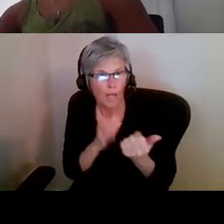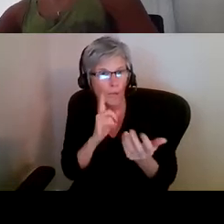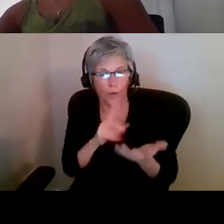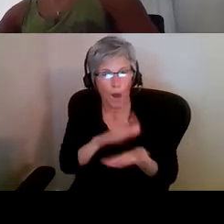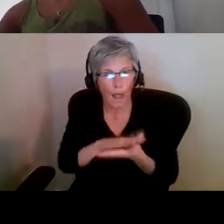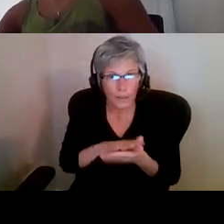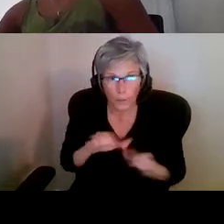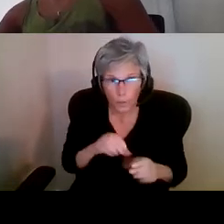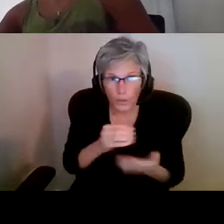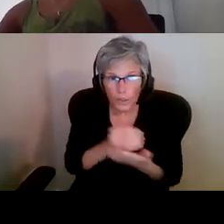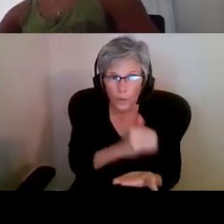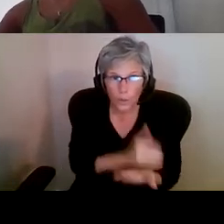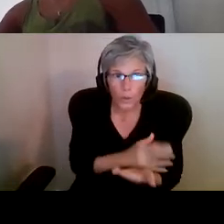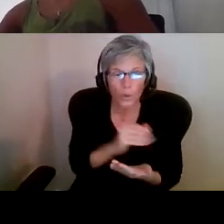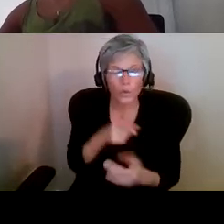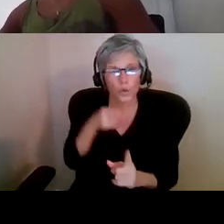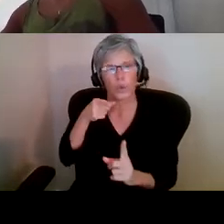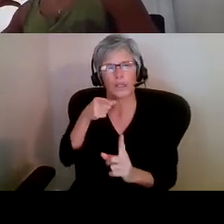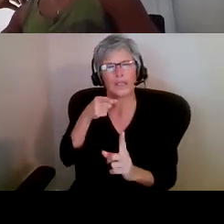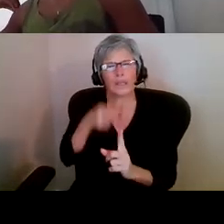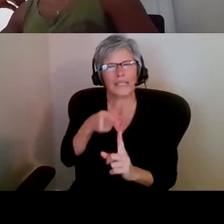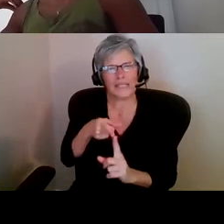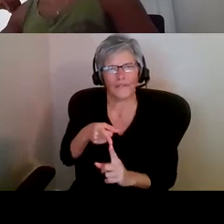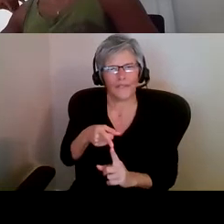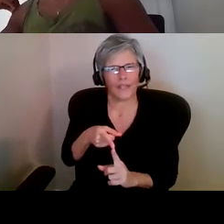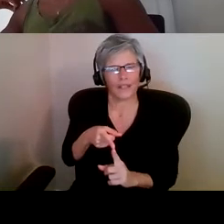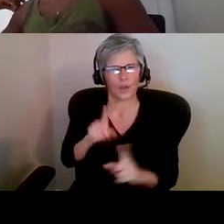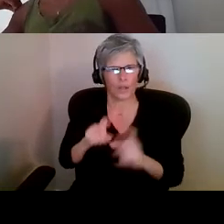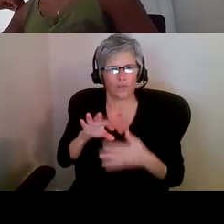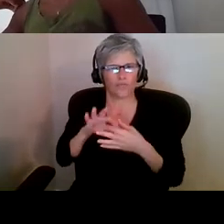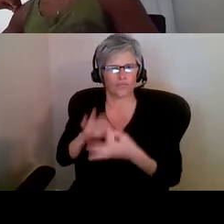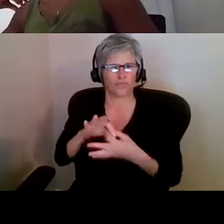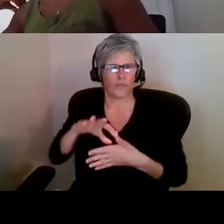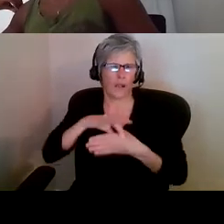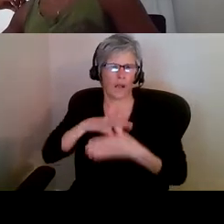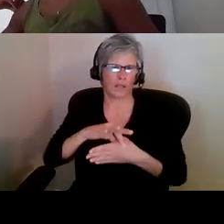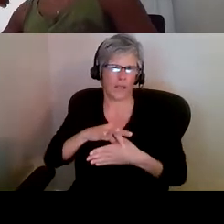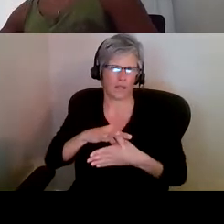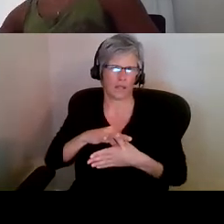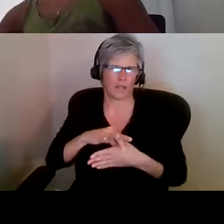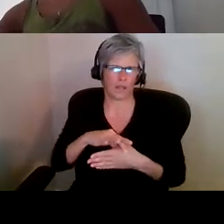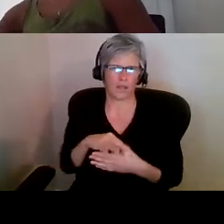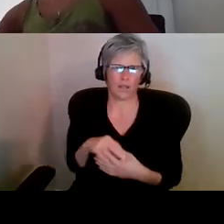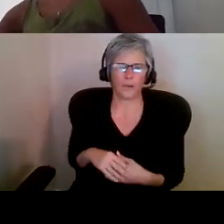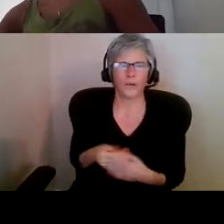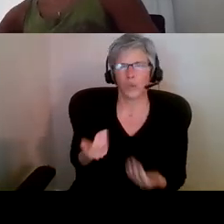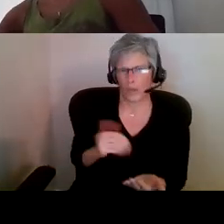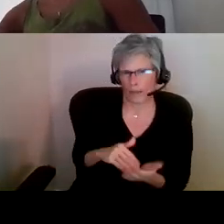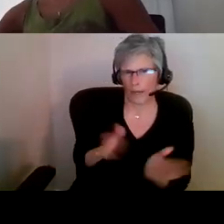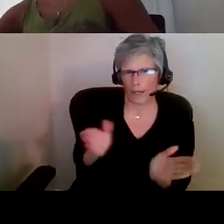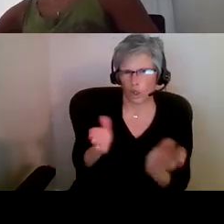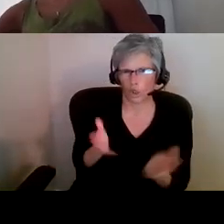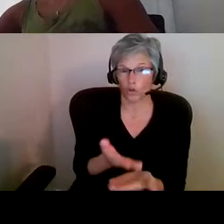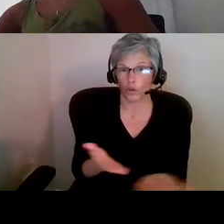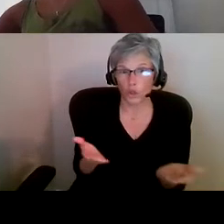As well as specific content questions, so just encourage you to be able to put up